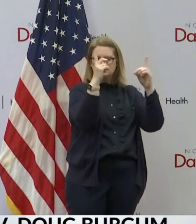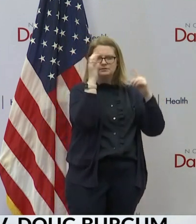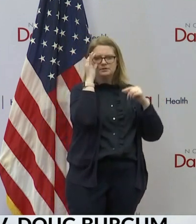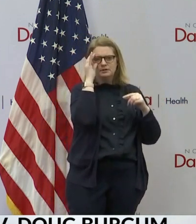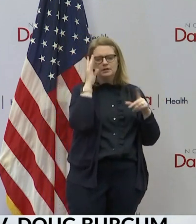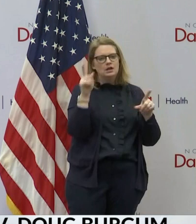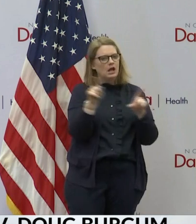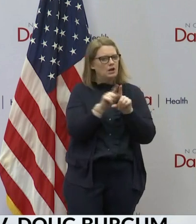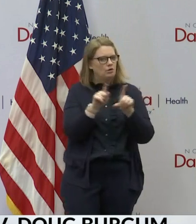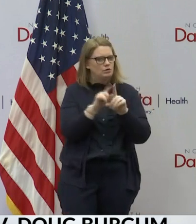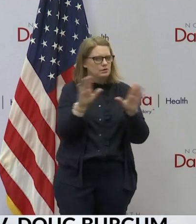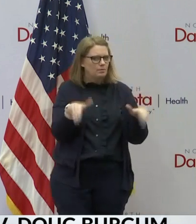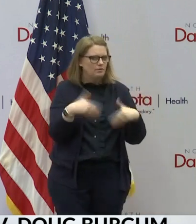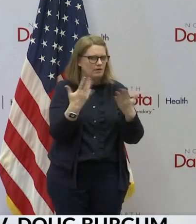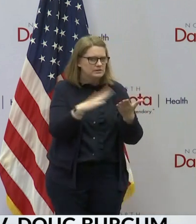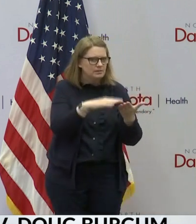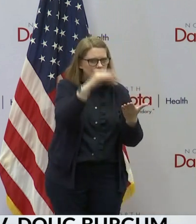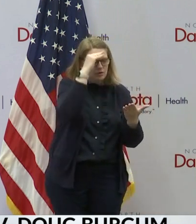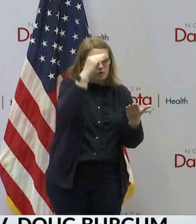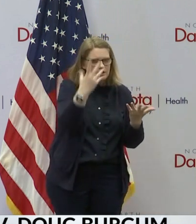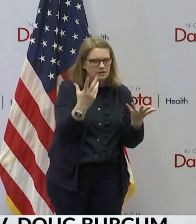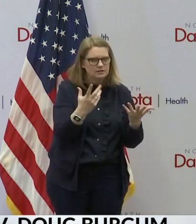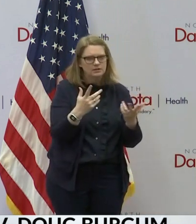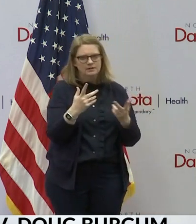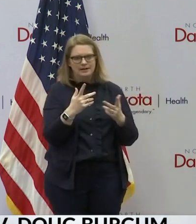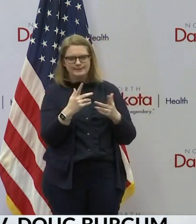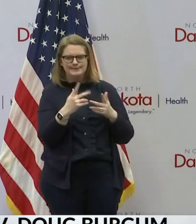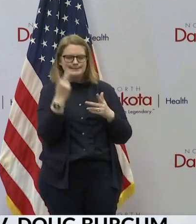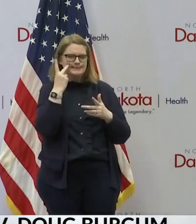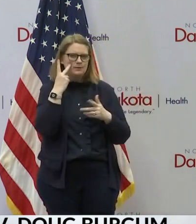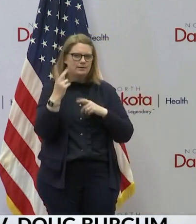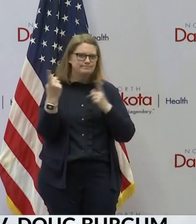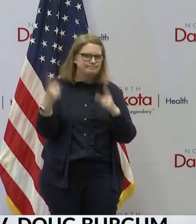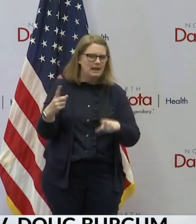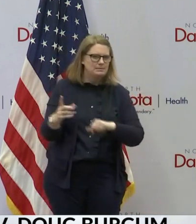ABOUT HOW TO USE THE FACILITIES TO SUPPORT EDUCATION THIS SUMMER